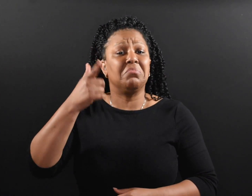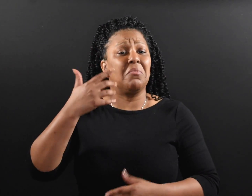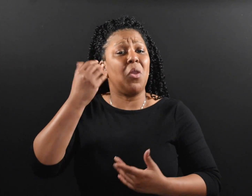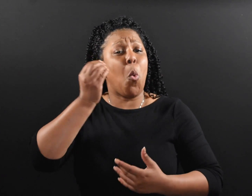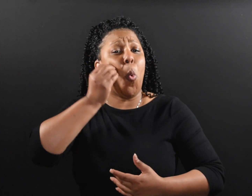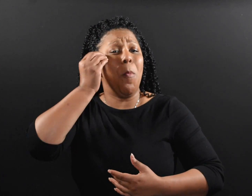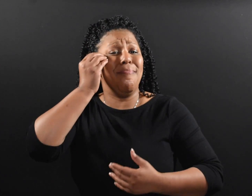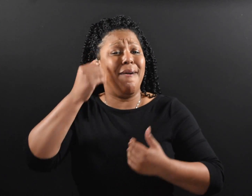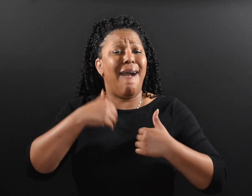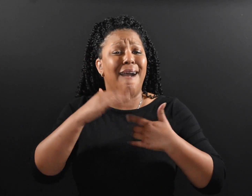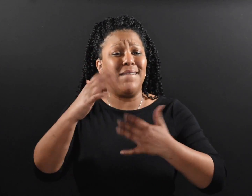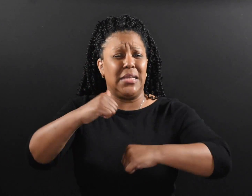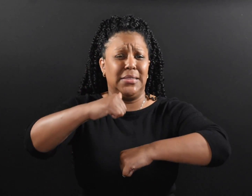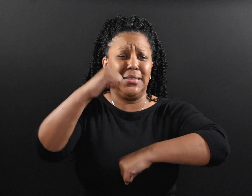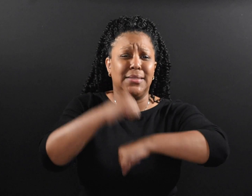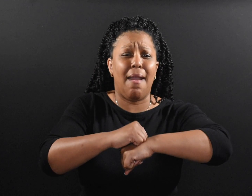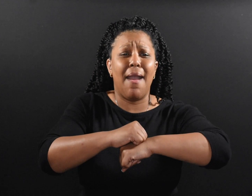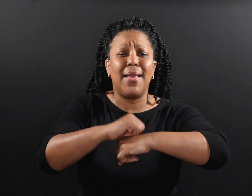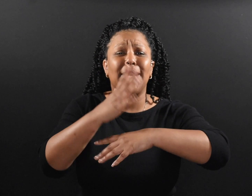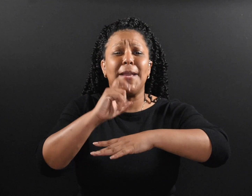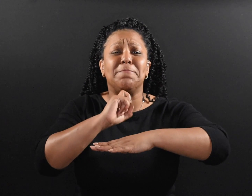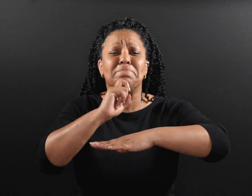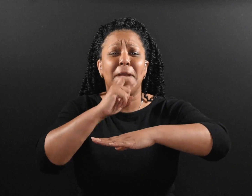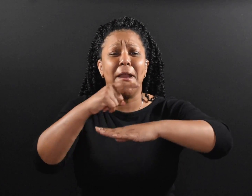Manufactured homes with solid skirting